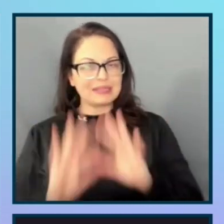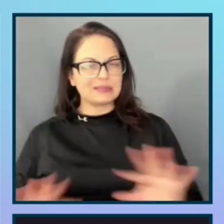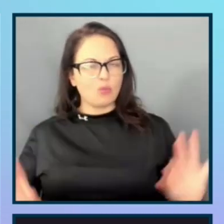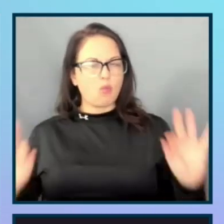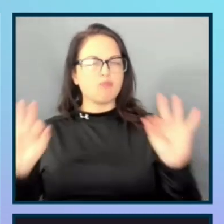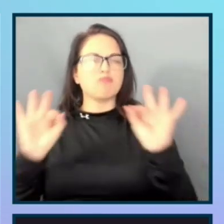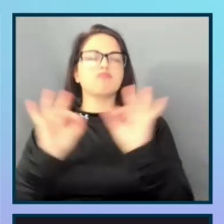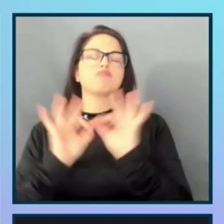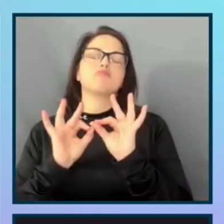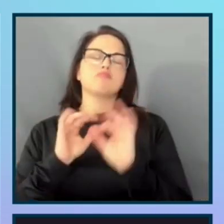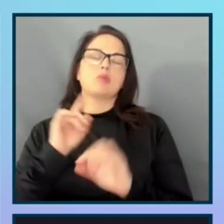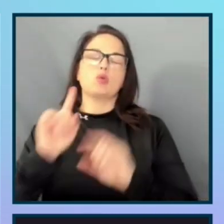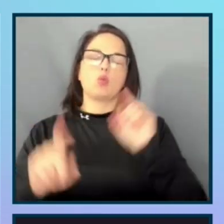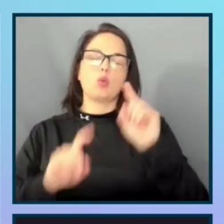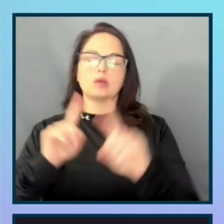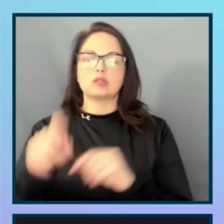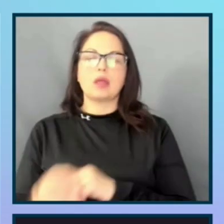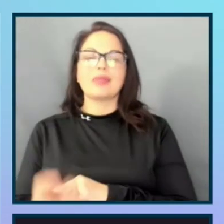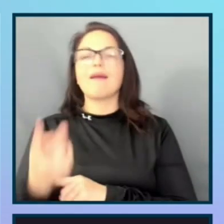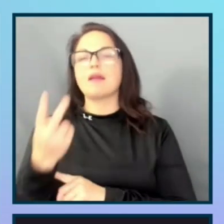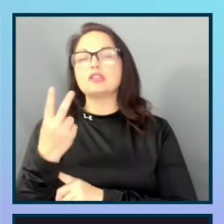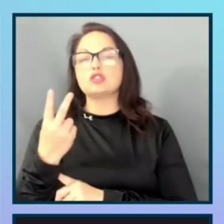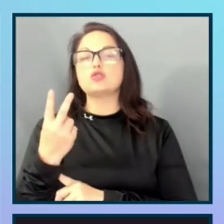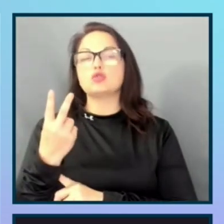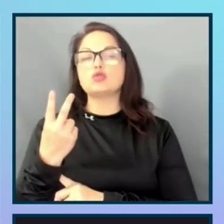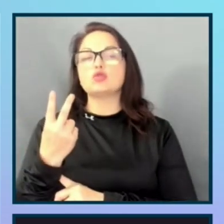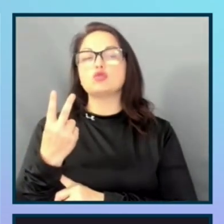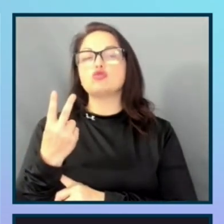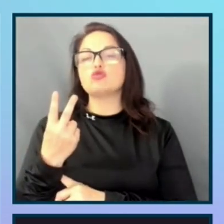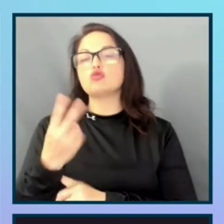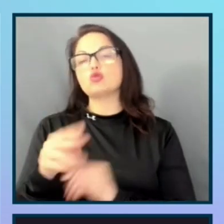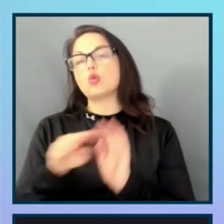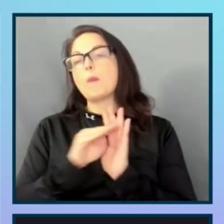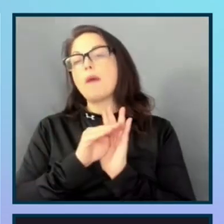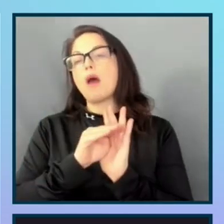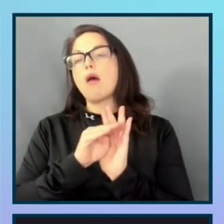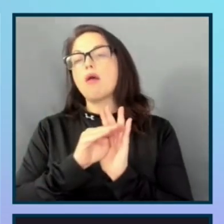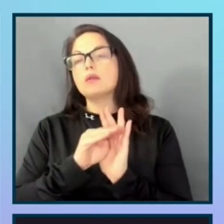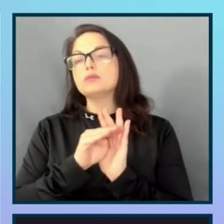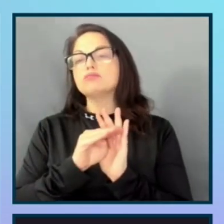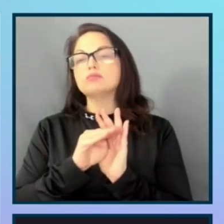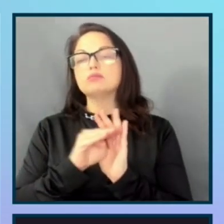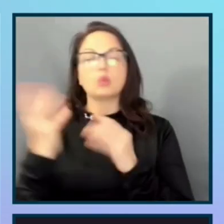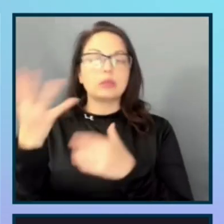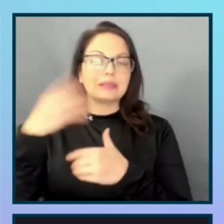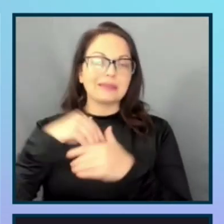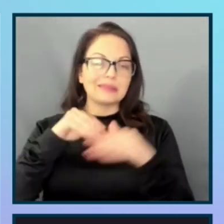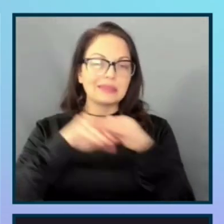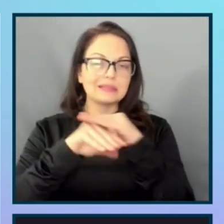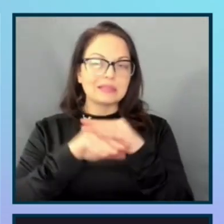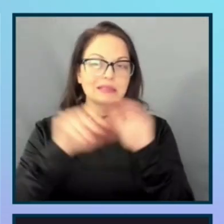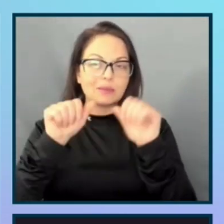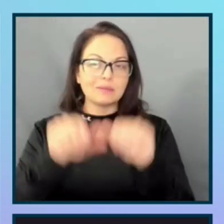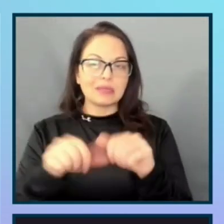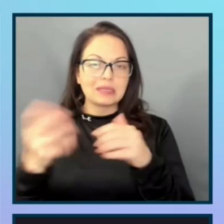There are two commonly thought of models within the accessibility inclusive design zone community,